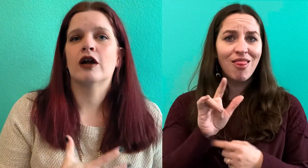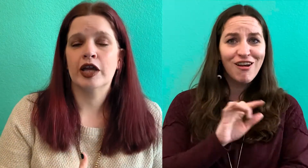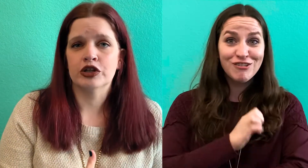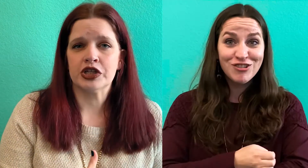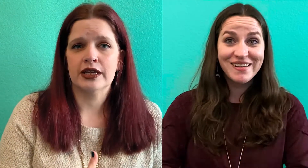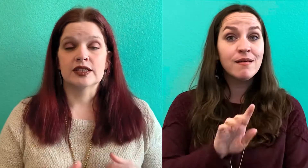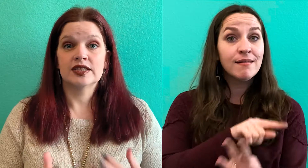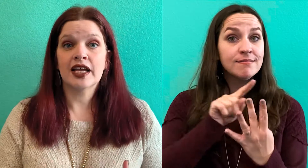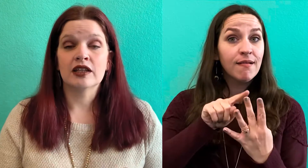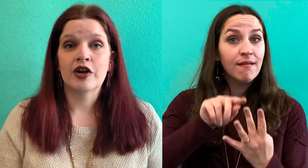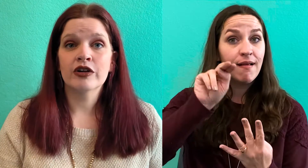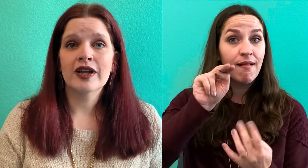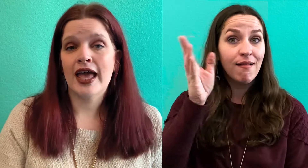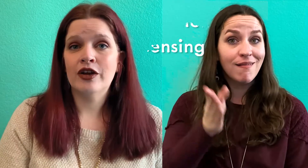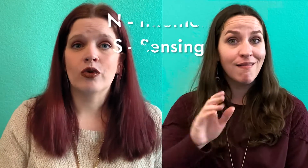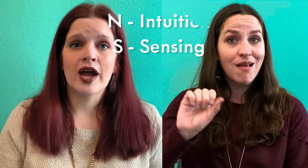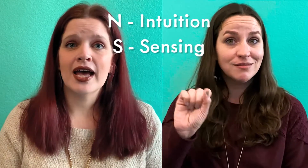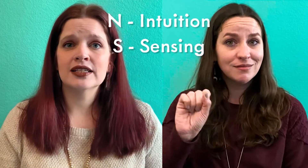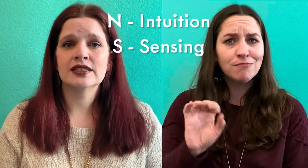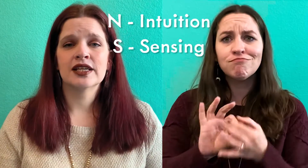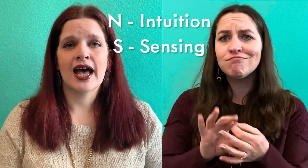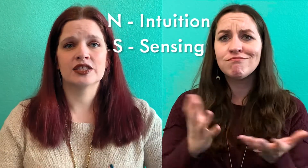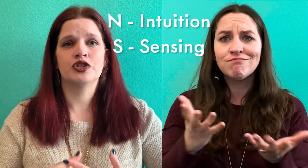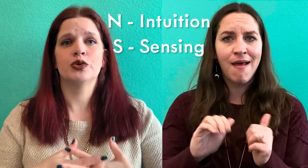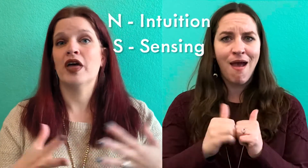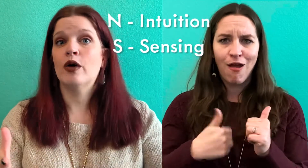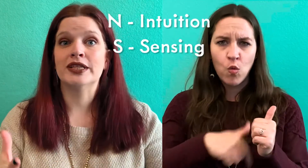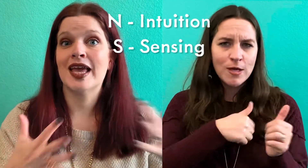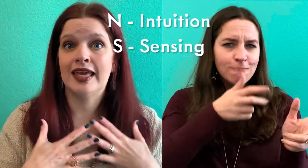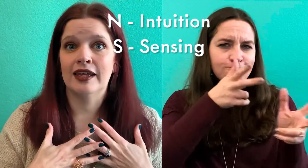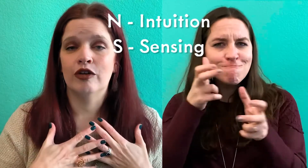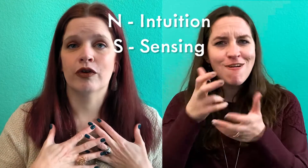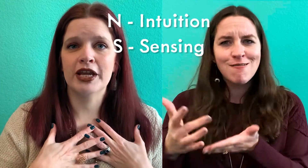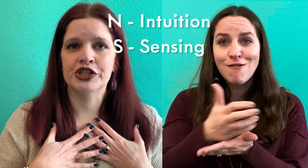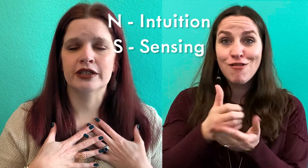our energy. The second letter: N or S, has to do with how we take in information.